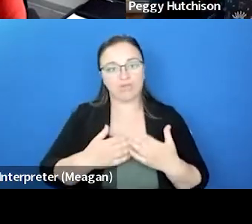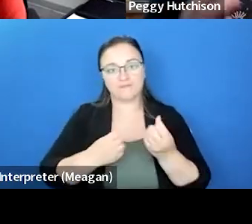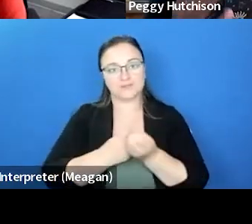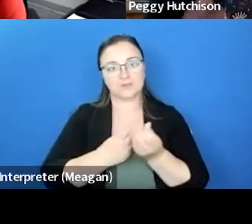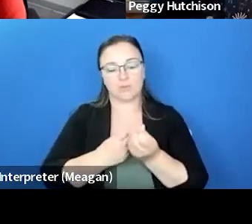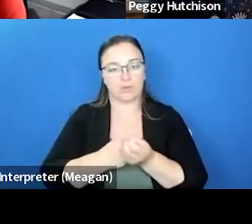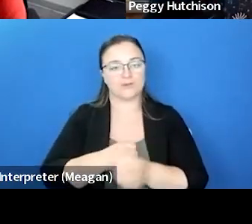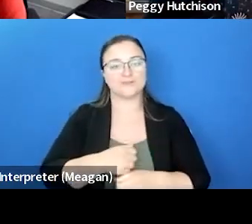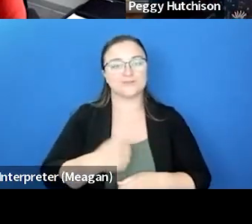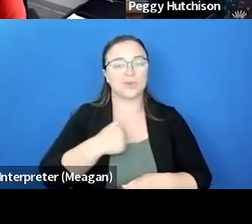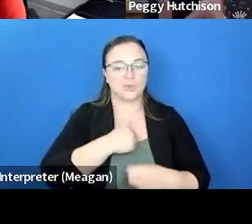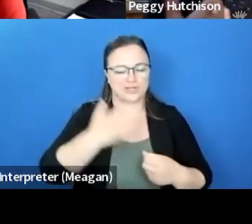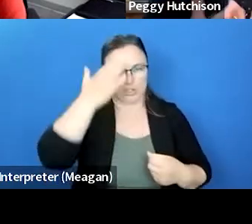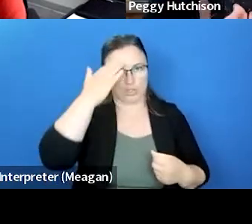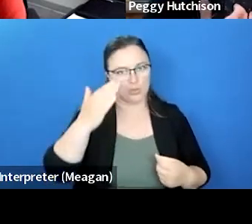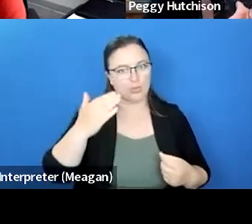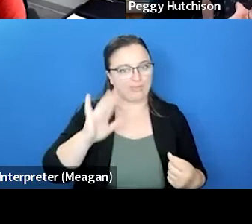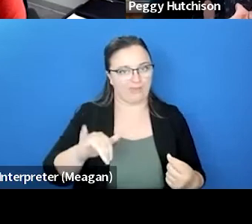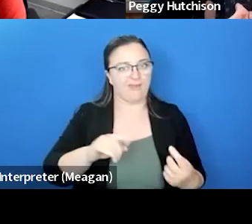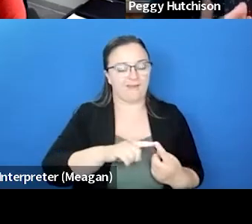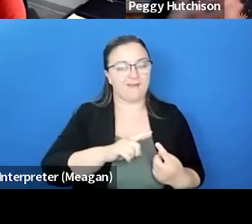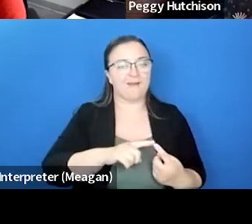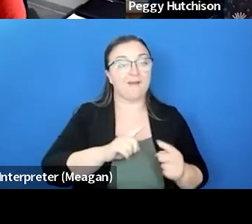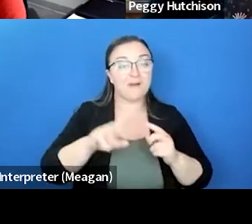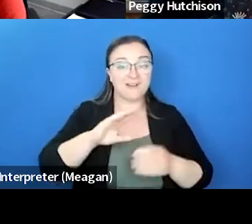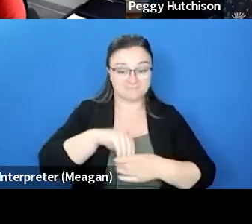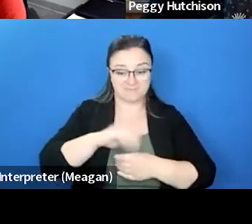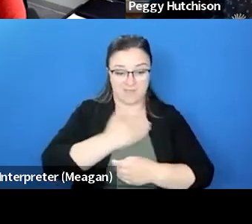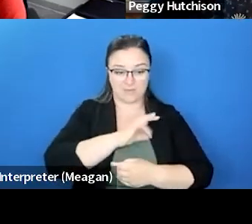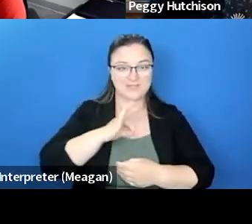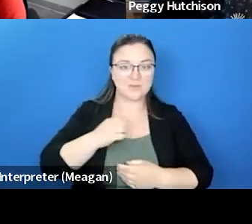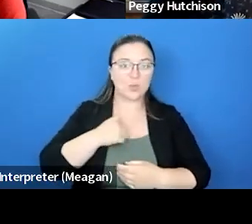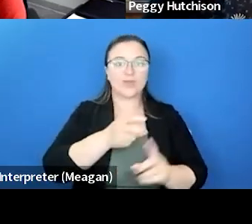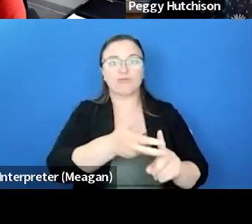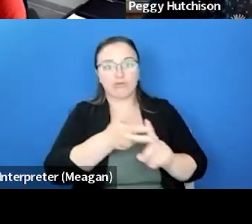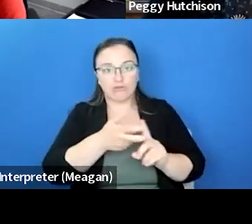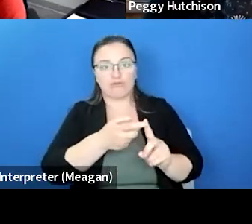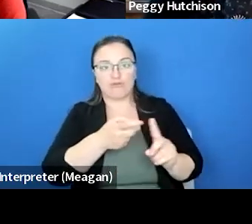So we had that, but with, within our staff, we recruit from the community with whom we work.